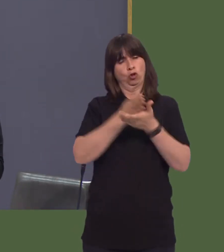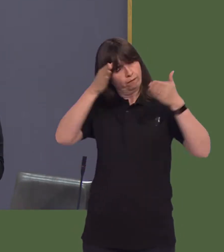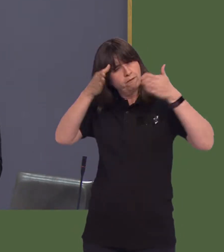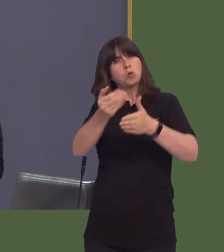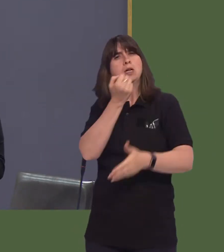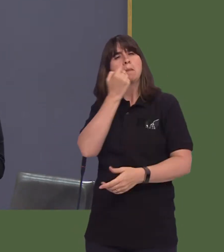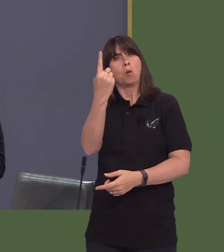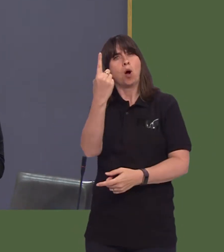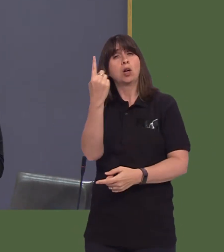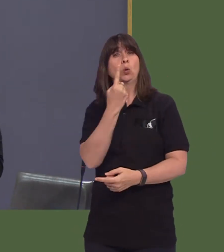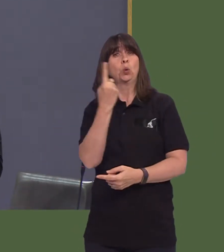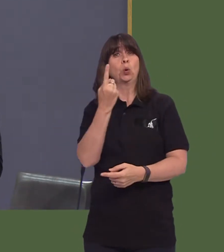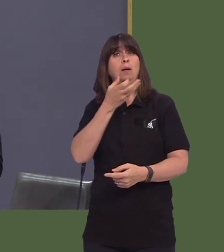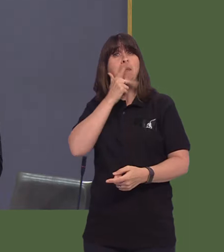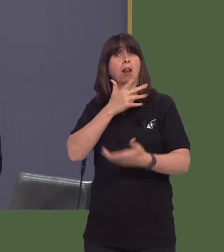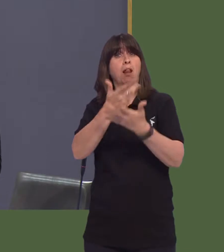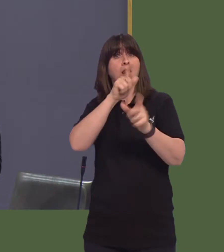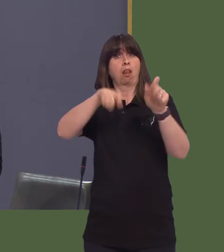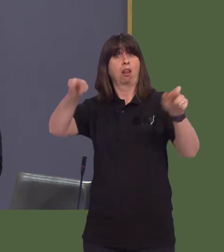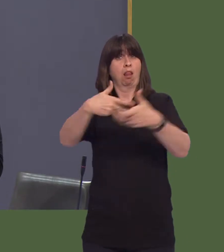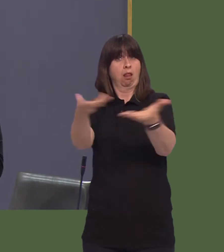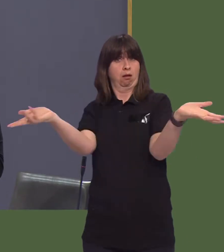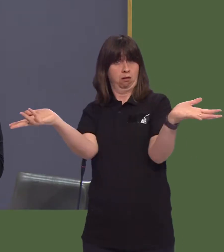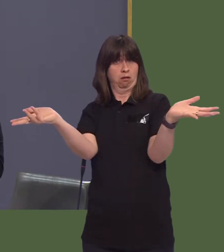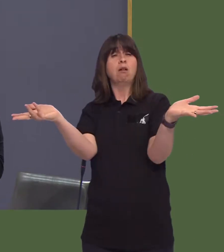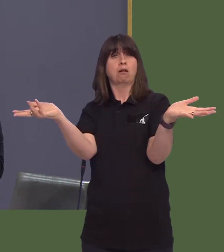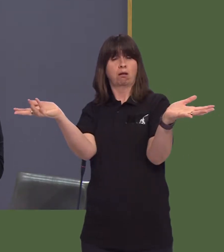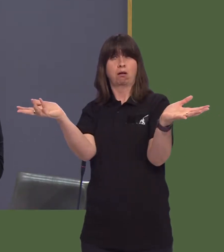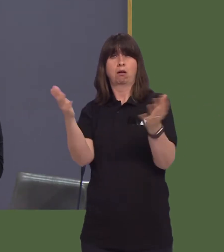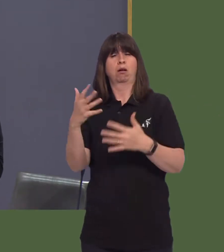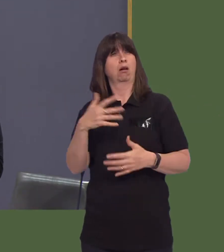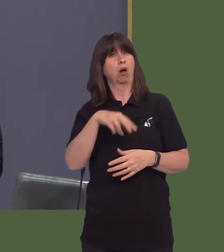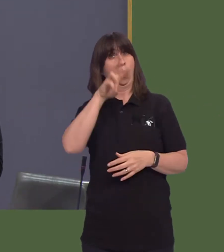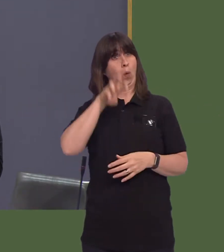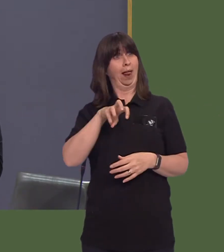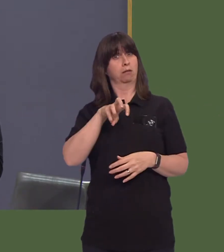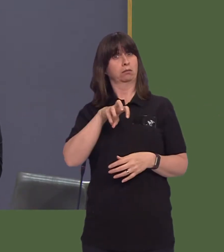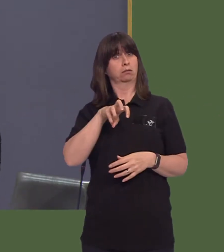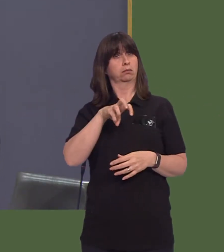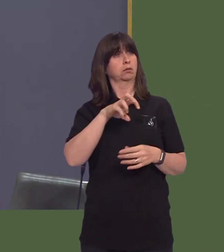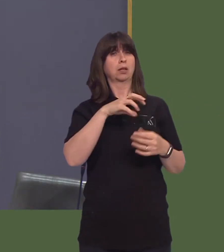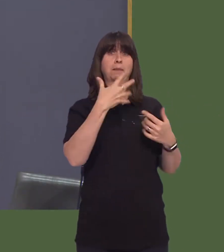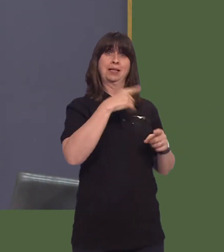First Minister, this commitment of the Welsh Labour Government can be evidenced by Wales being selected by Construcciones y Auxiliar de Ferrocarriles as the new location for its